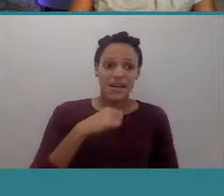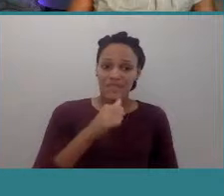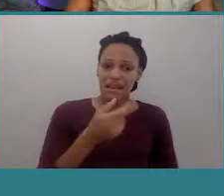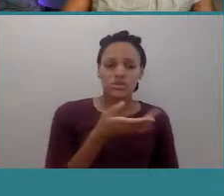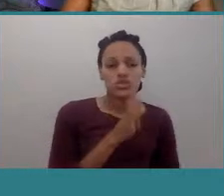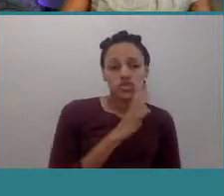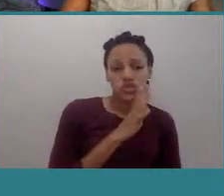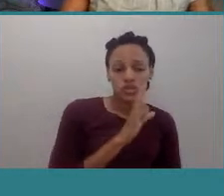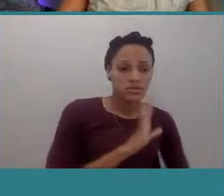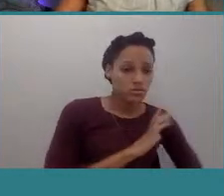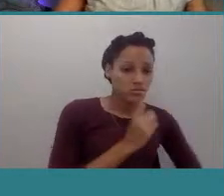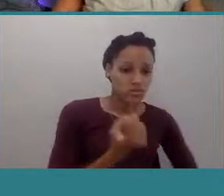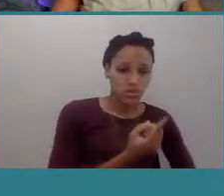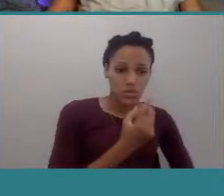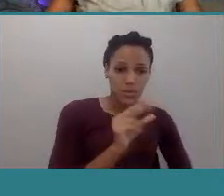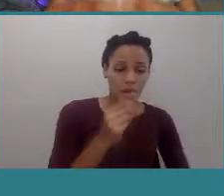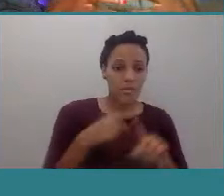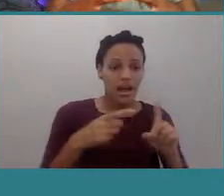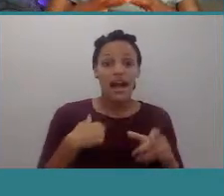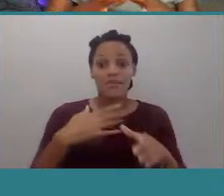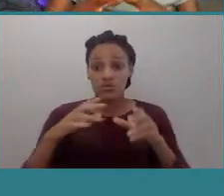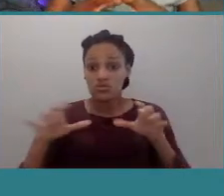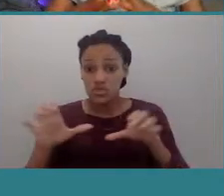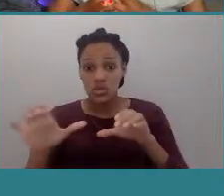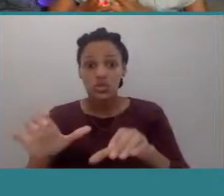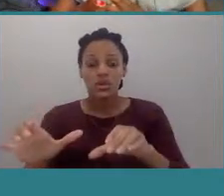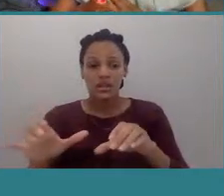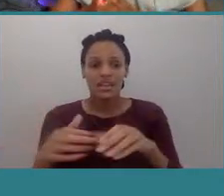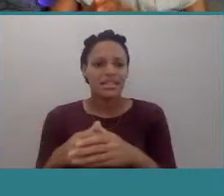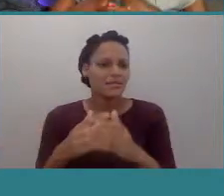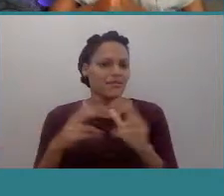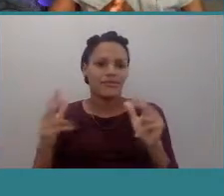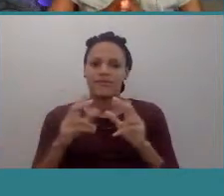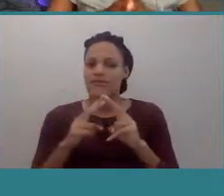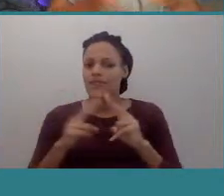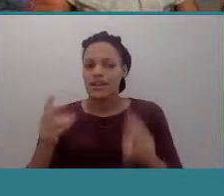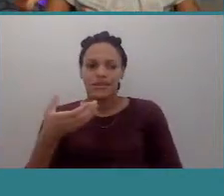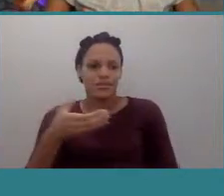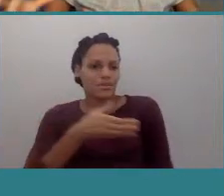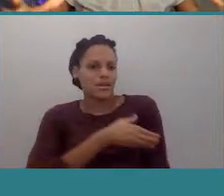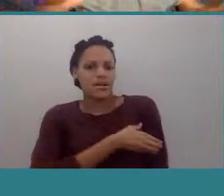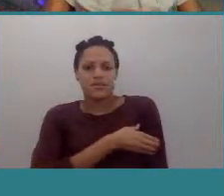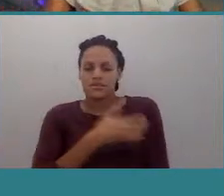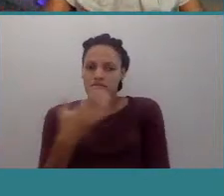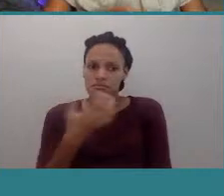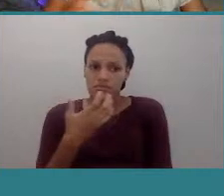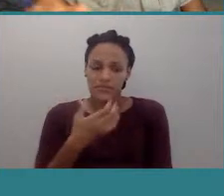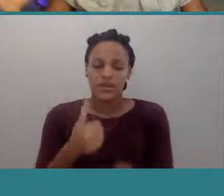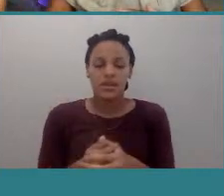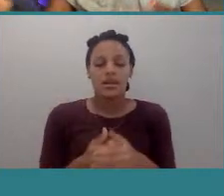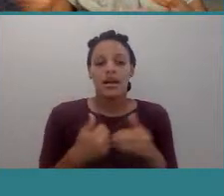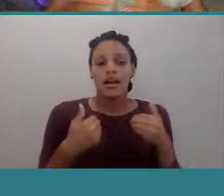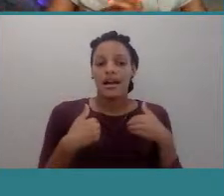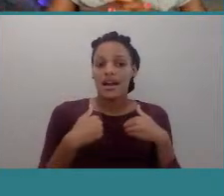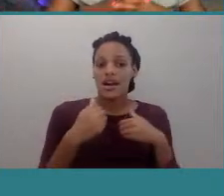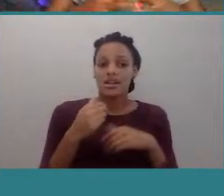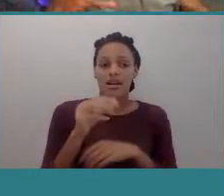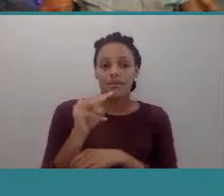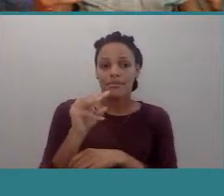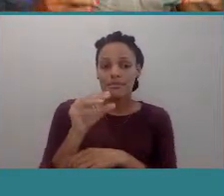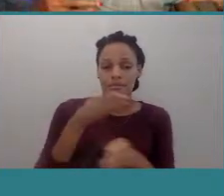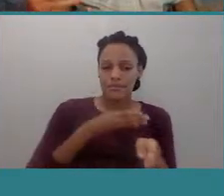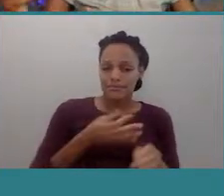from my Breakfast Club interview, and everybody thought it was recent. I did that in 2016.